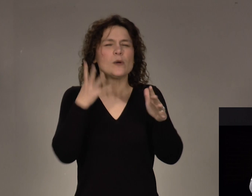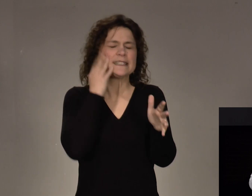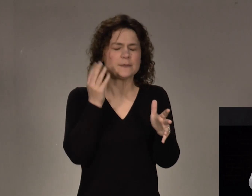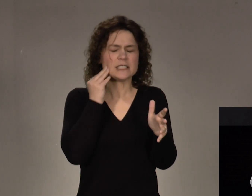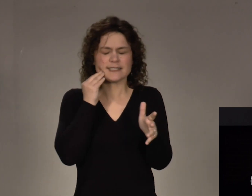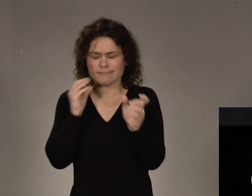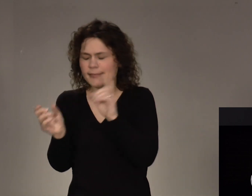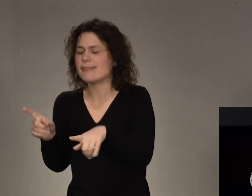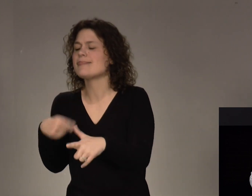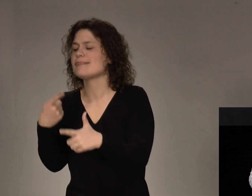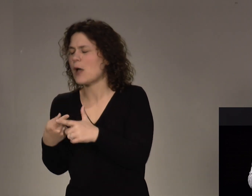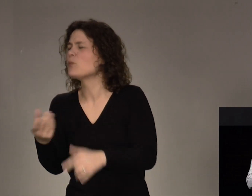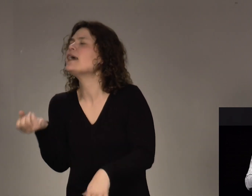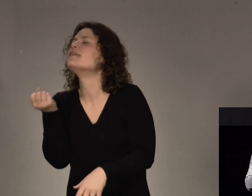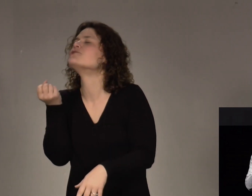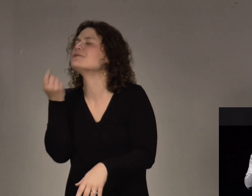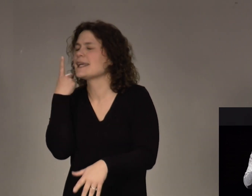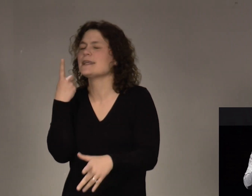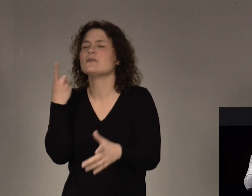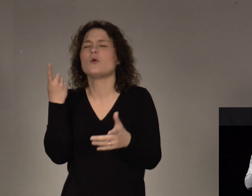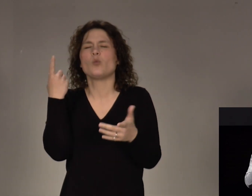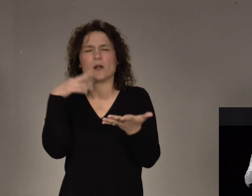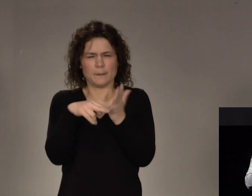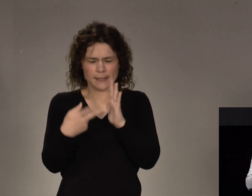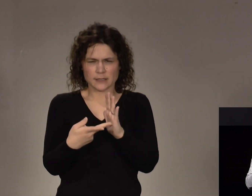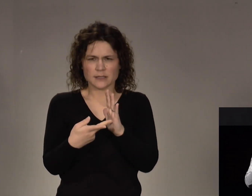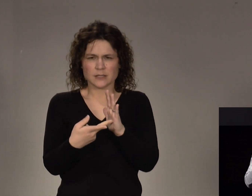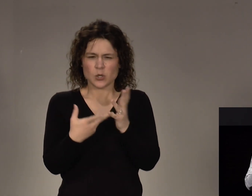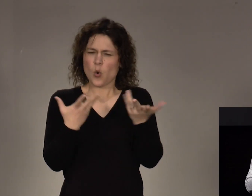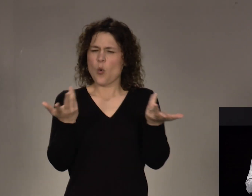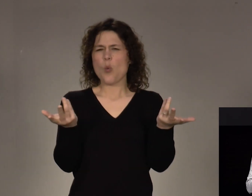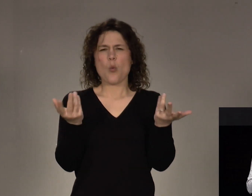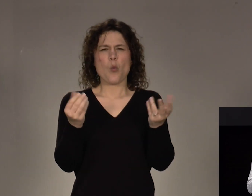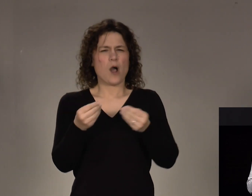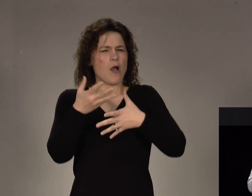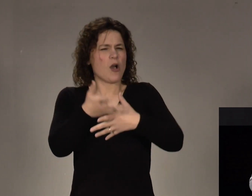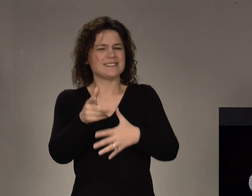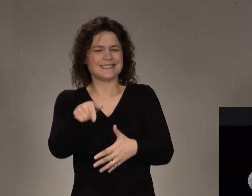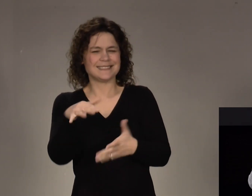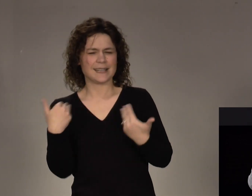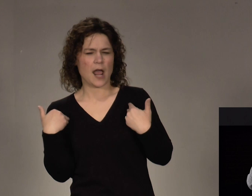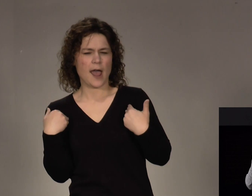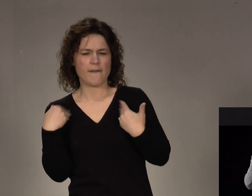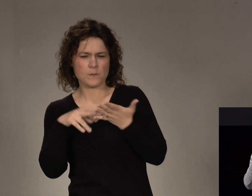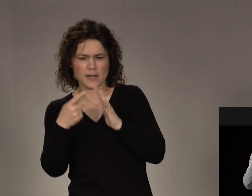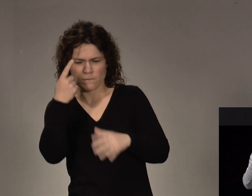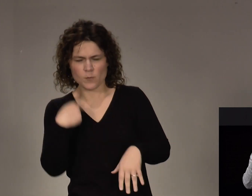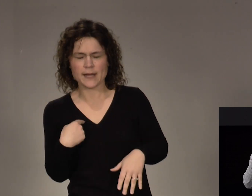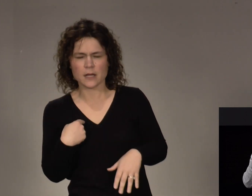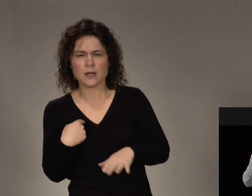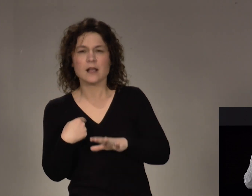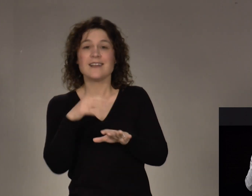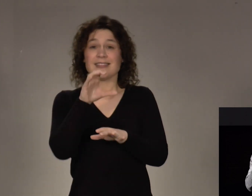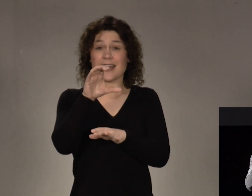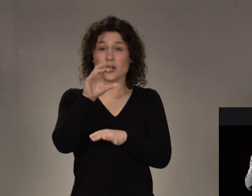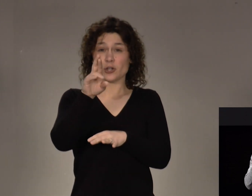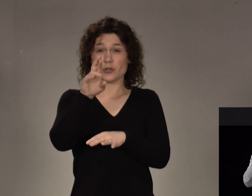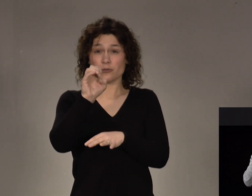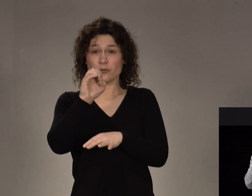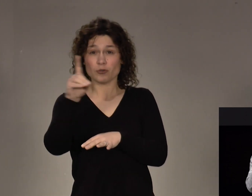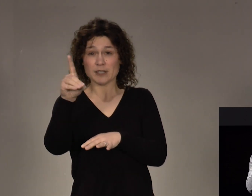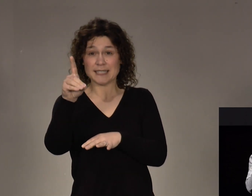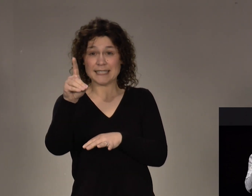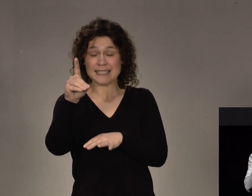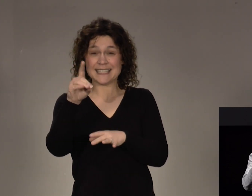interpret life; what gives this meaning. And the Creed is a lens, a worldview, that